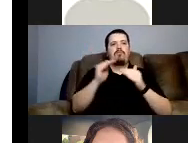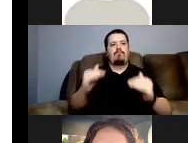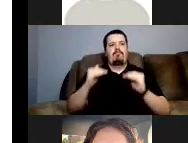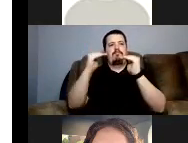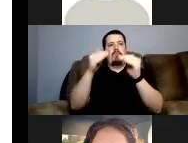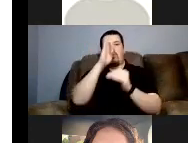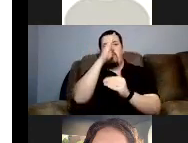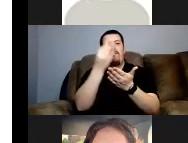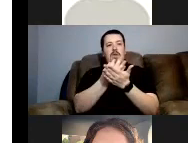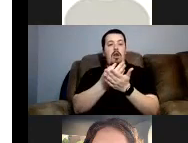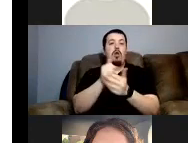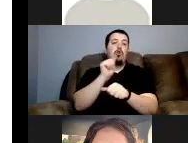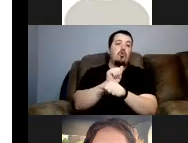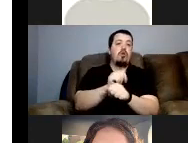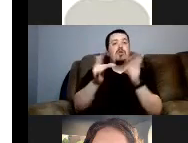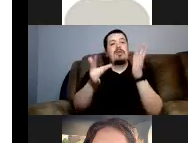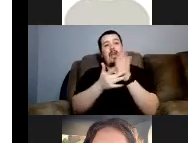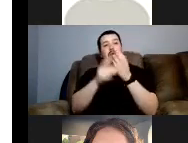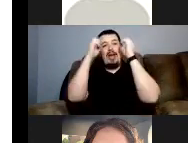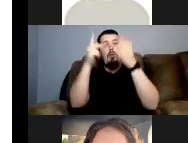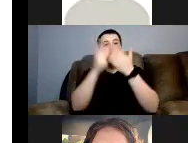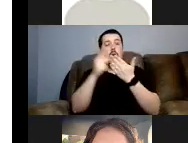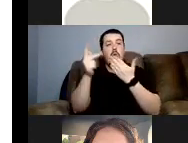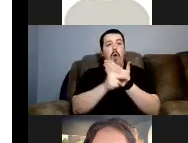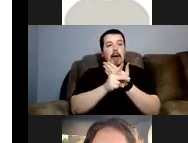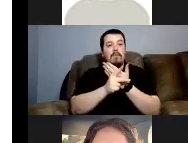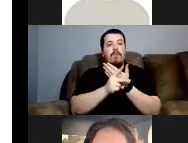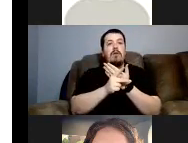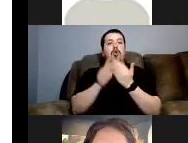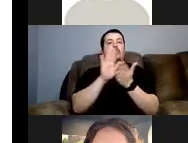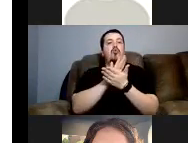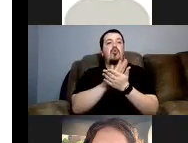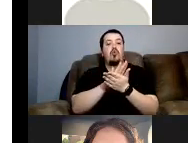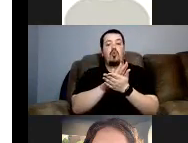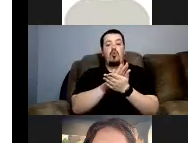like career and technical education programs. So there's a school in town that has a bank